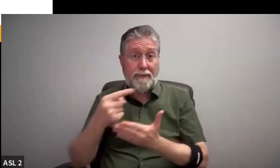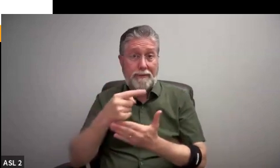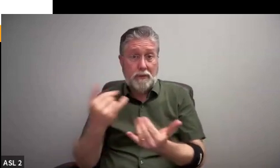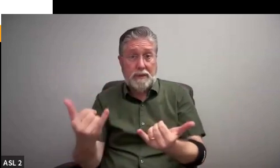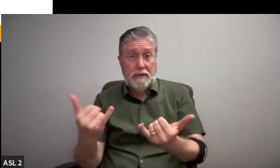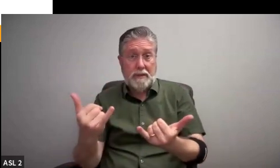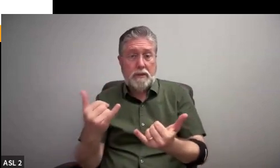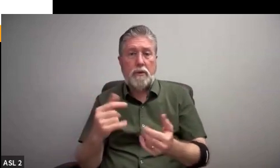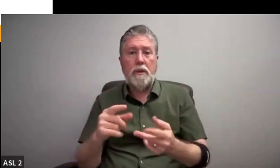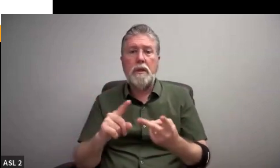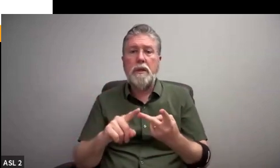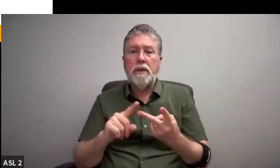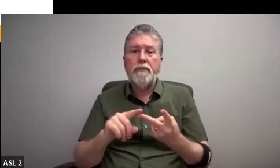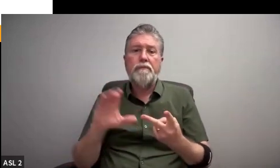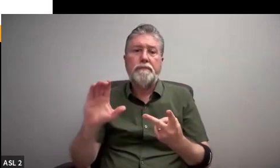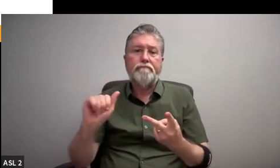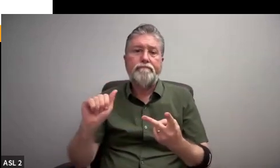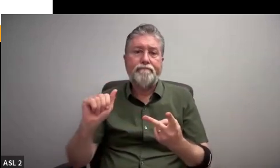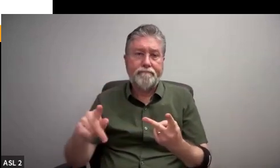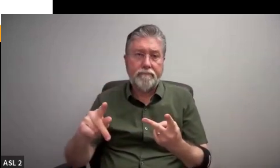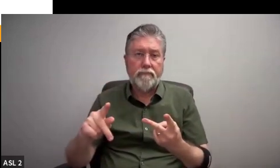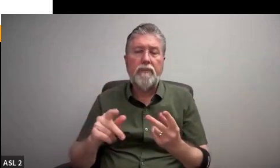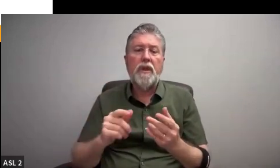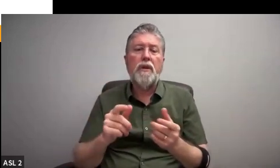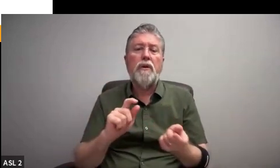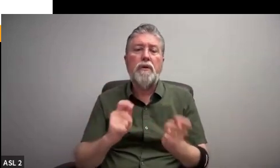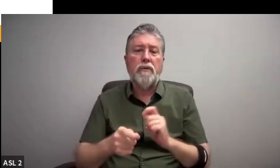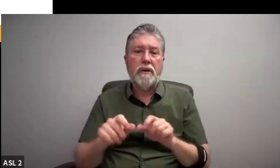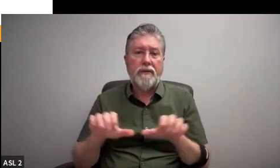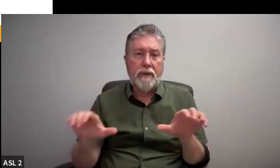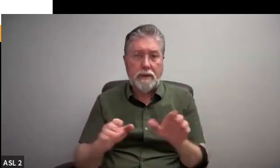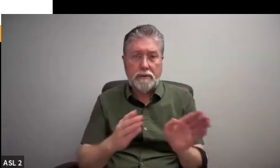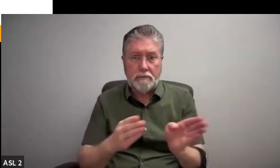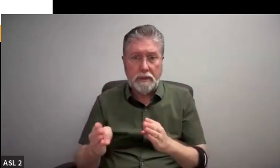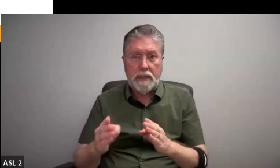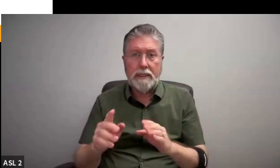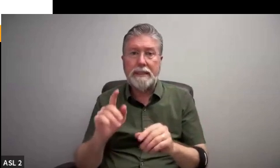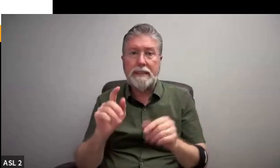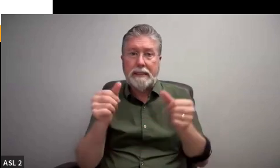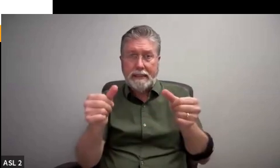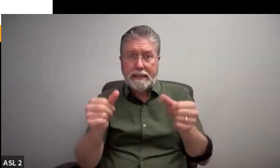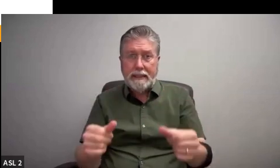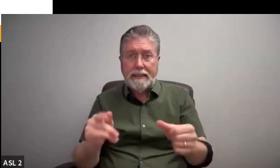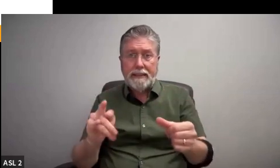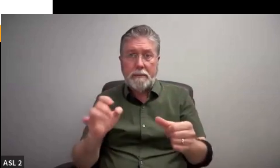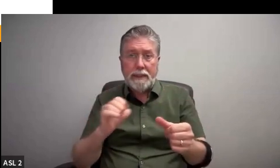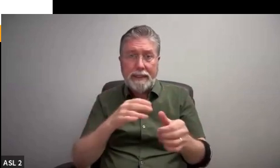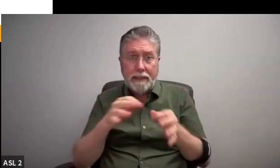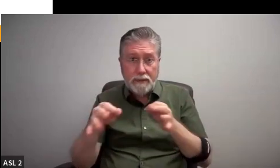the corrective action plan, or CAP, template and instructions, which we'll also review today. And